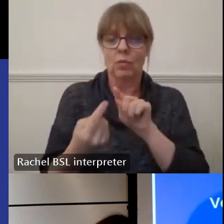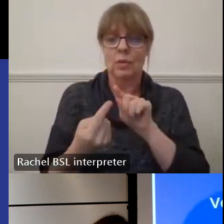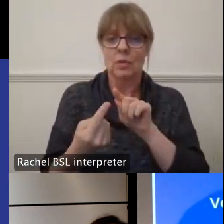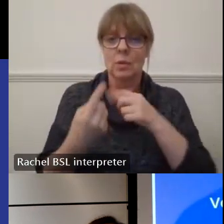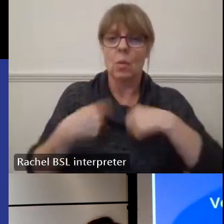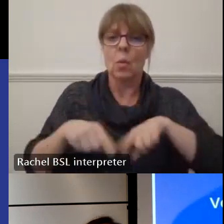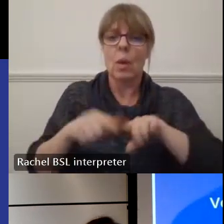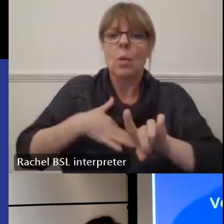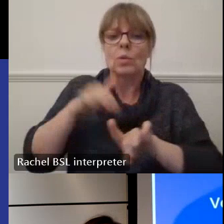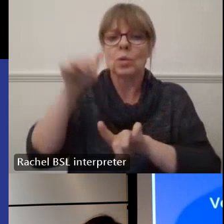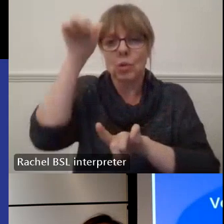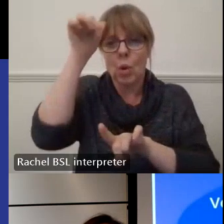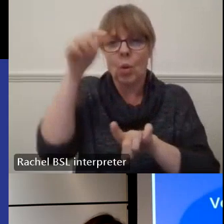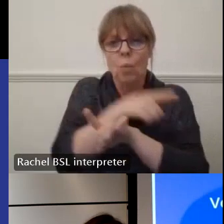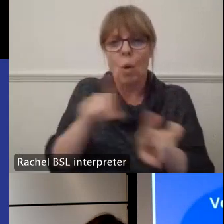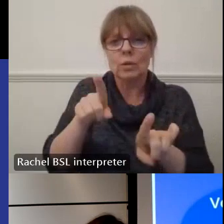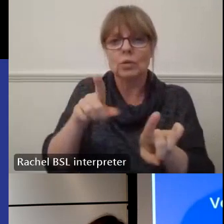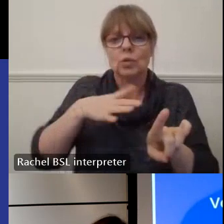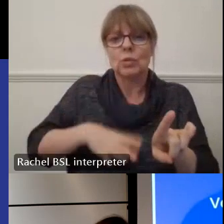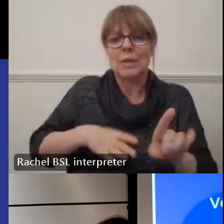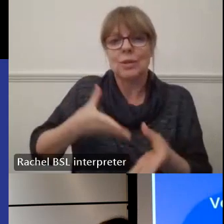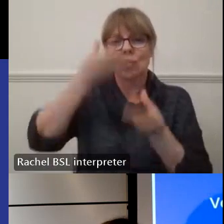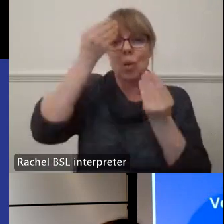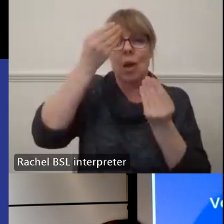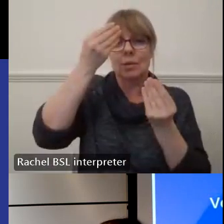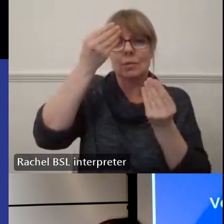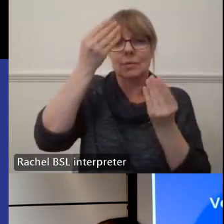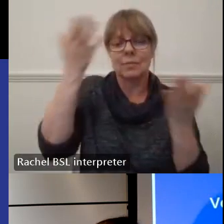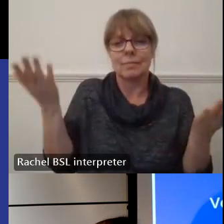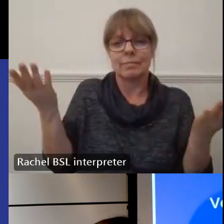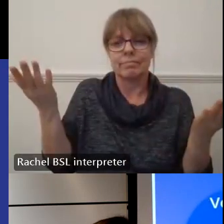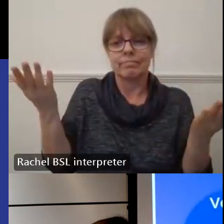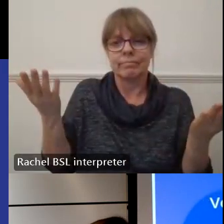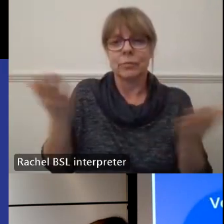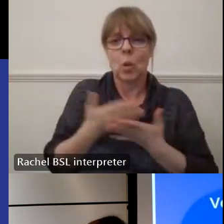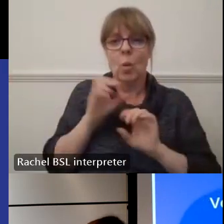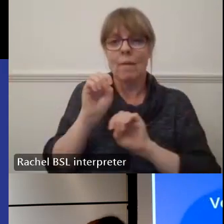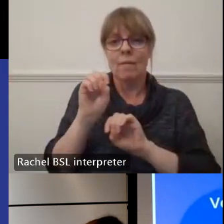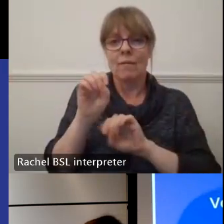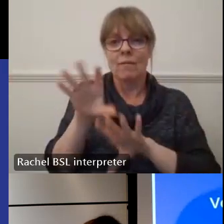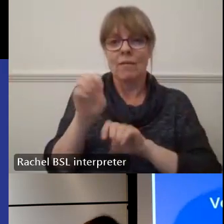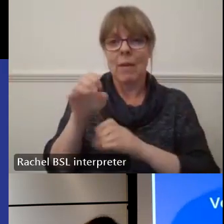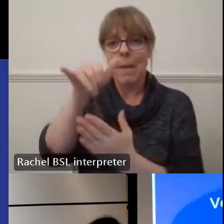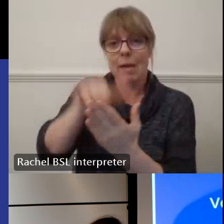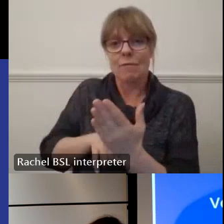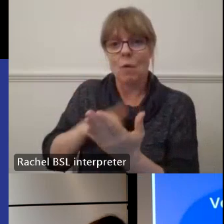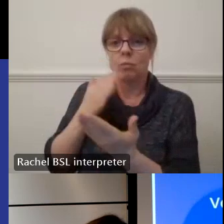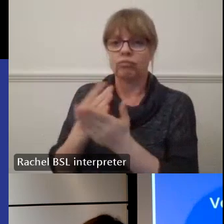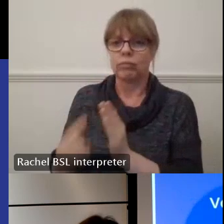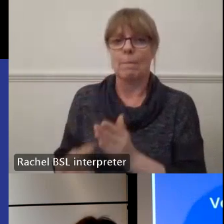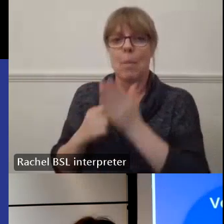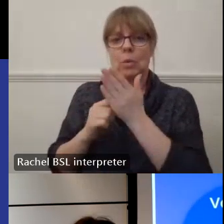We want to know what you want us to put on for you. So fill in the feedback forms. That's really important to us. Be honest.